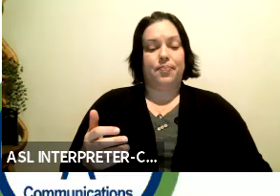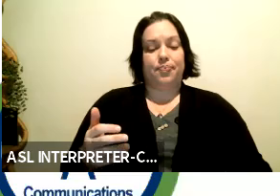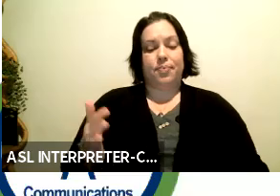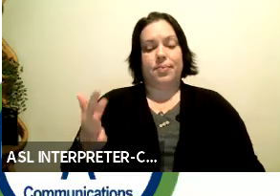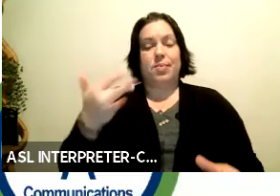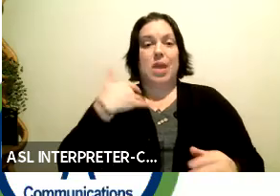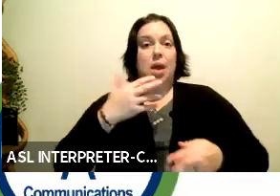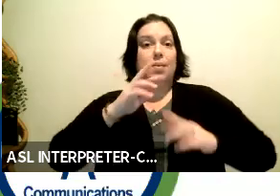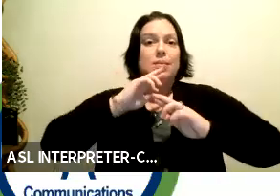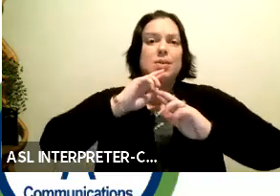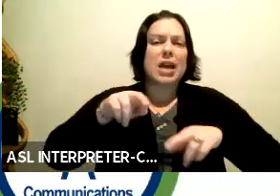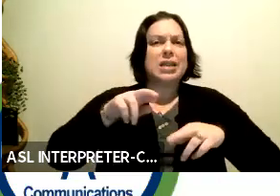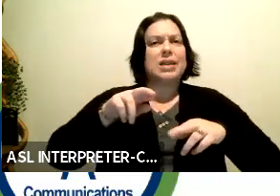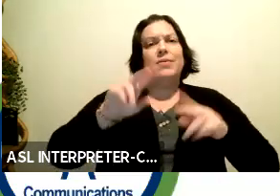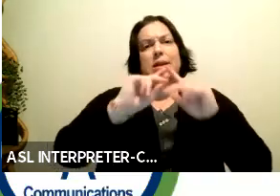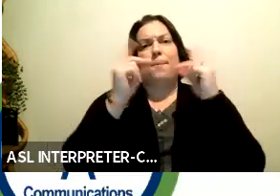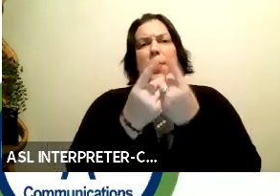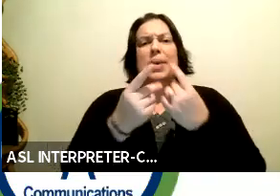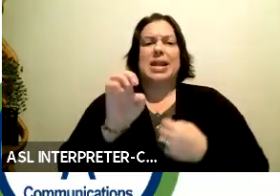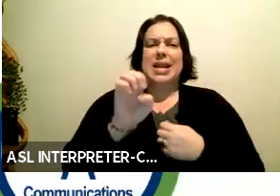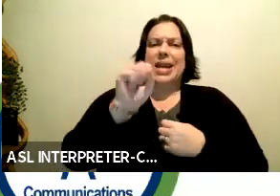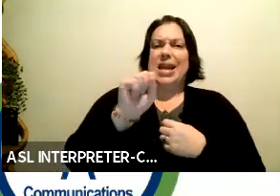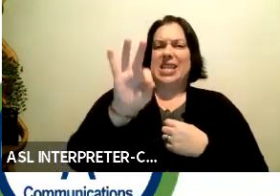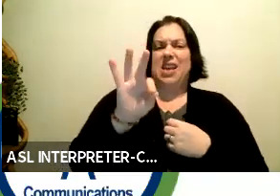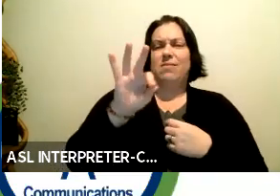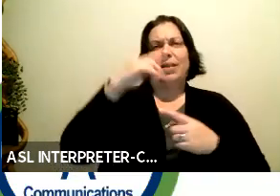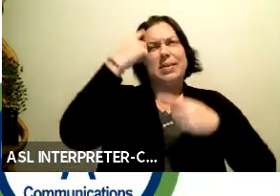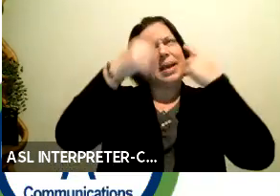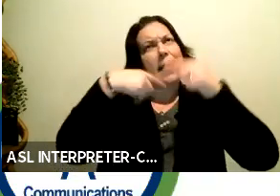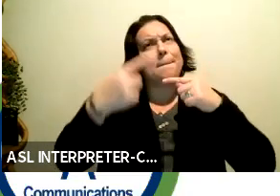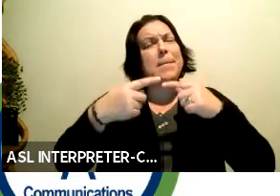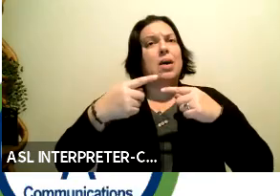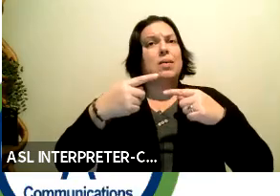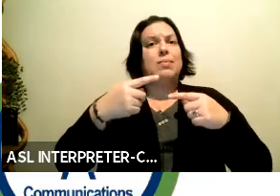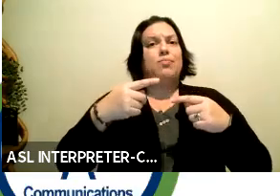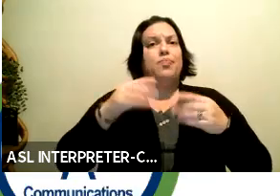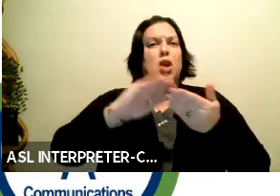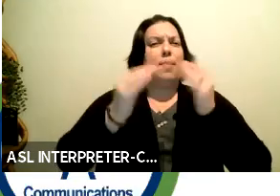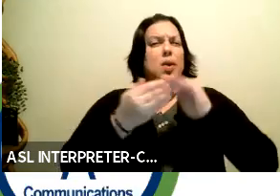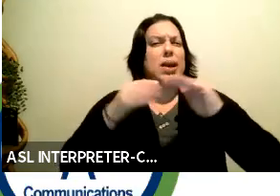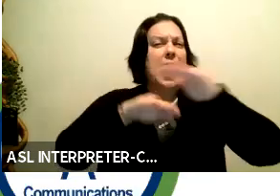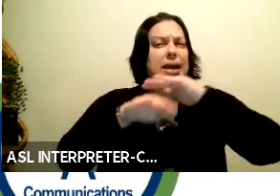ESF networks to think about community access and functional needs in the spaces we cover,